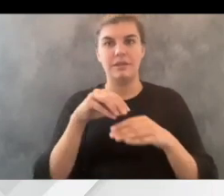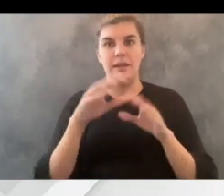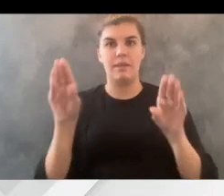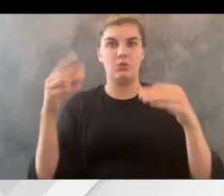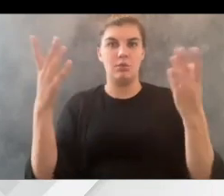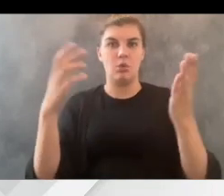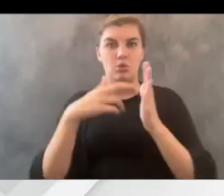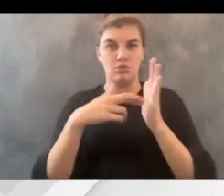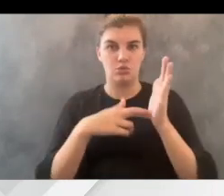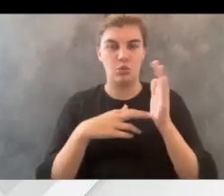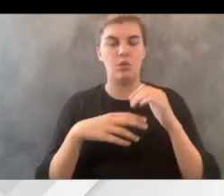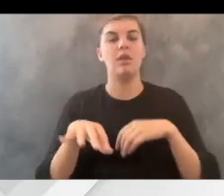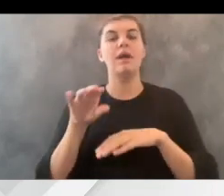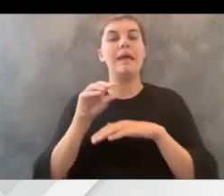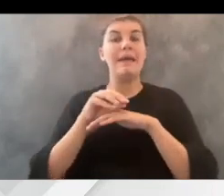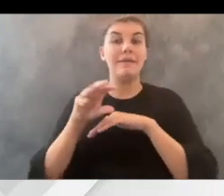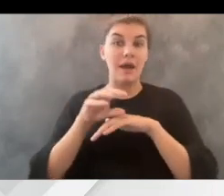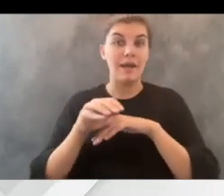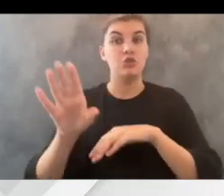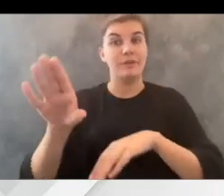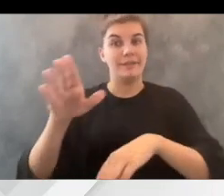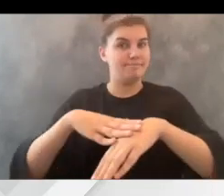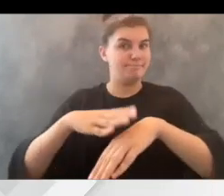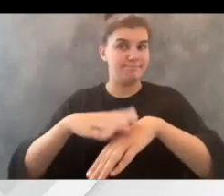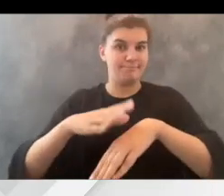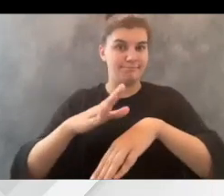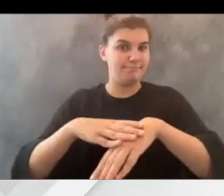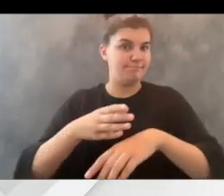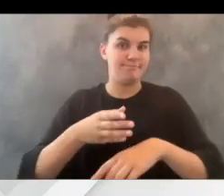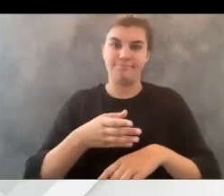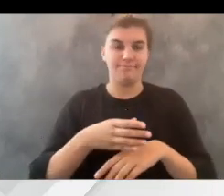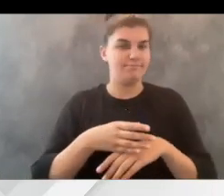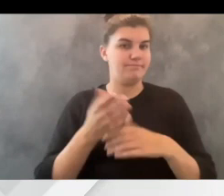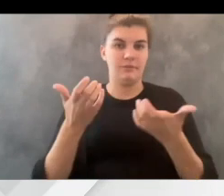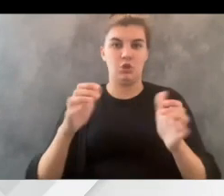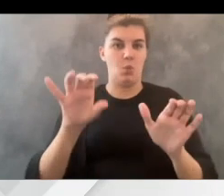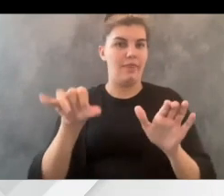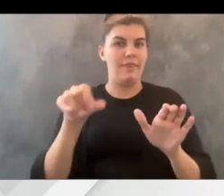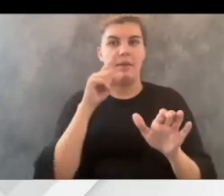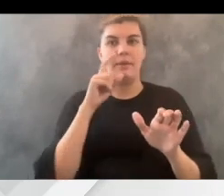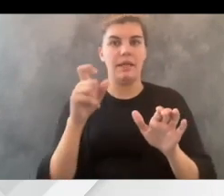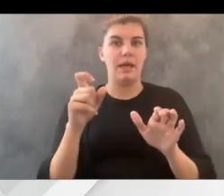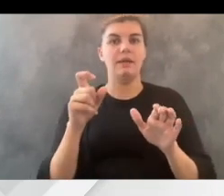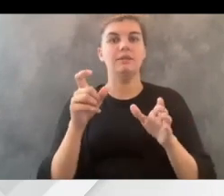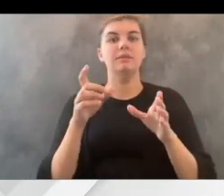The advisory cautioned against detectable warning surfaces at crossings of residential driveways